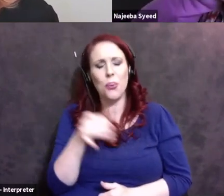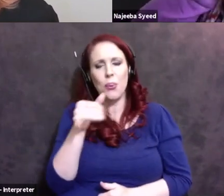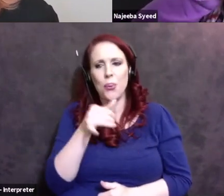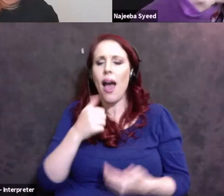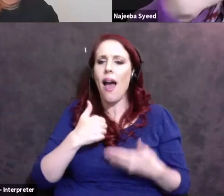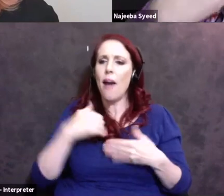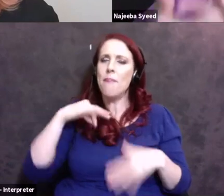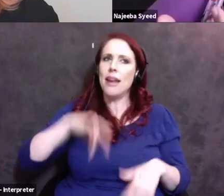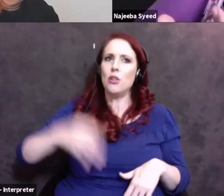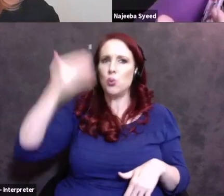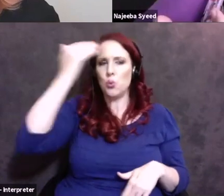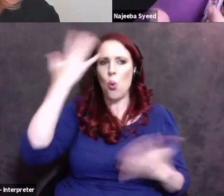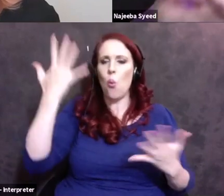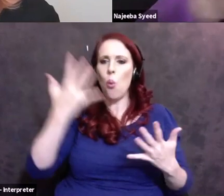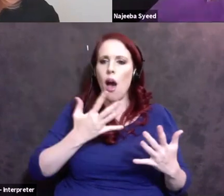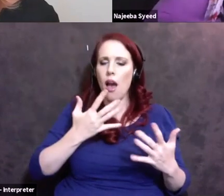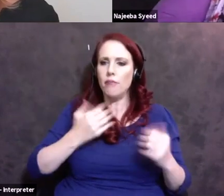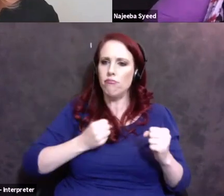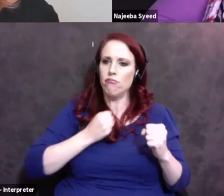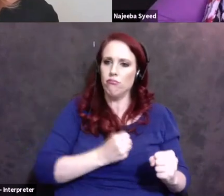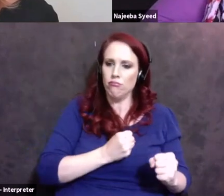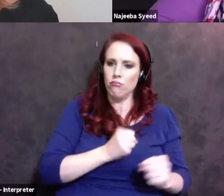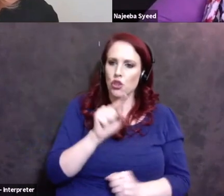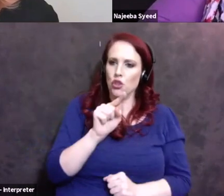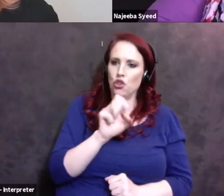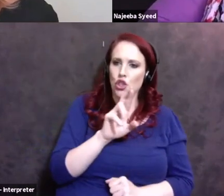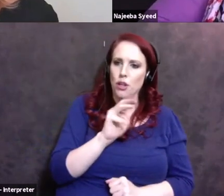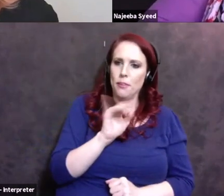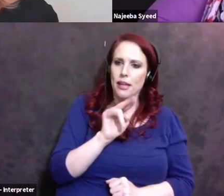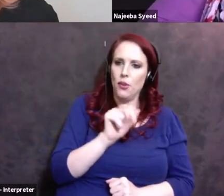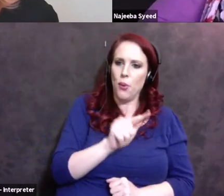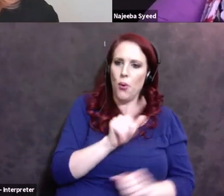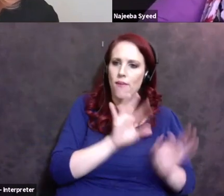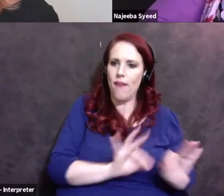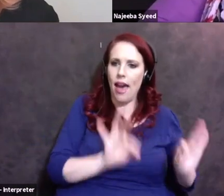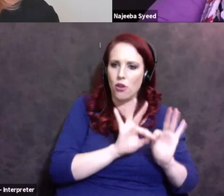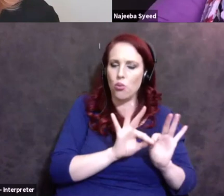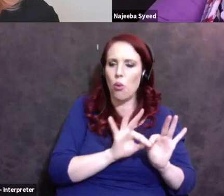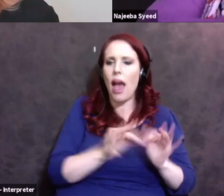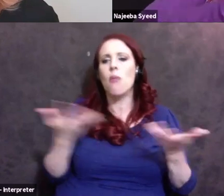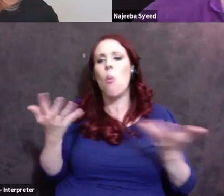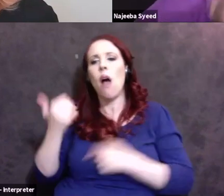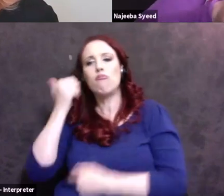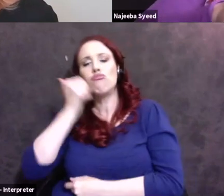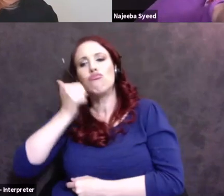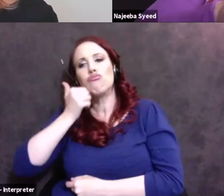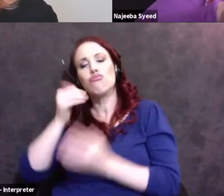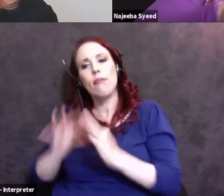are the terminal values and what are the day to day values because don't ascribe something